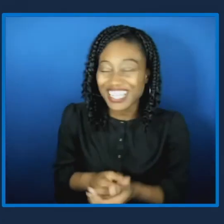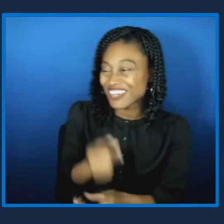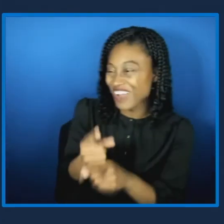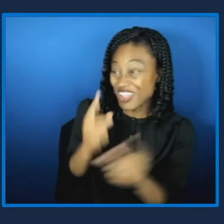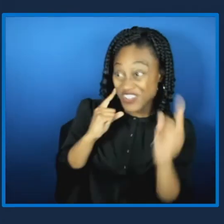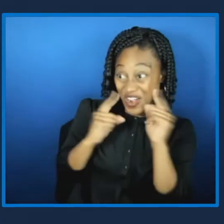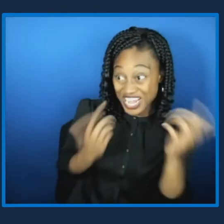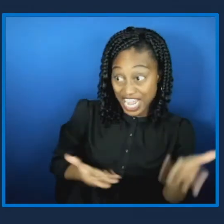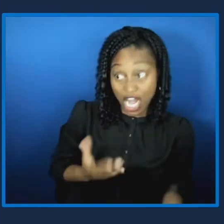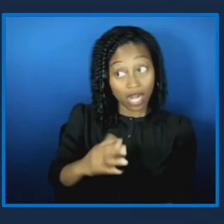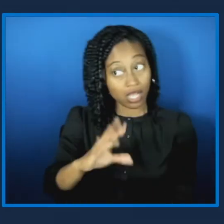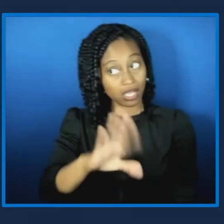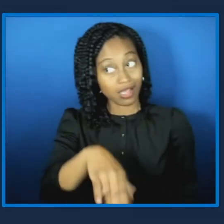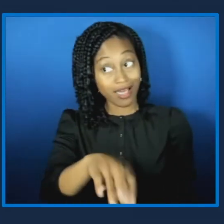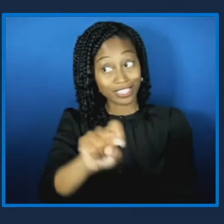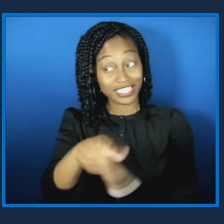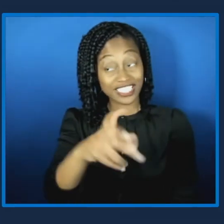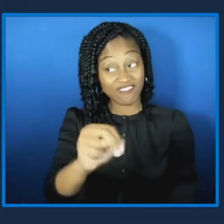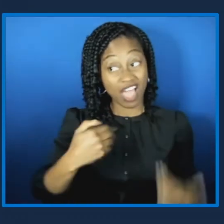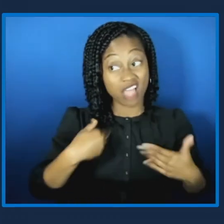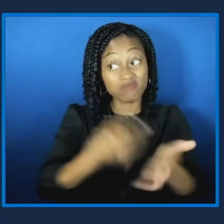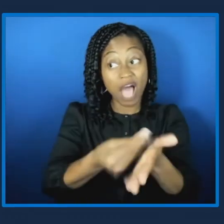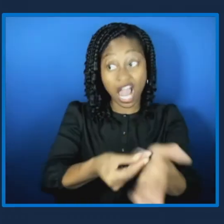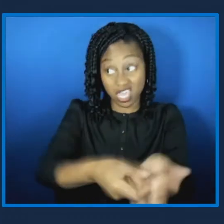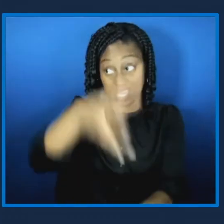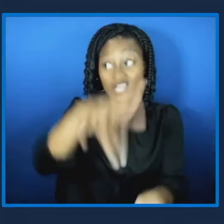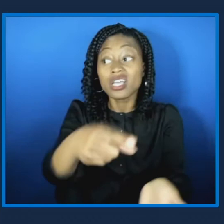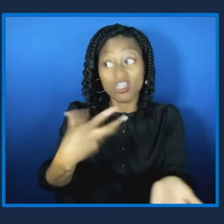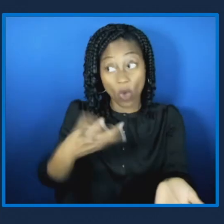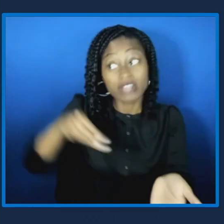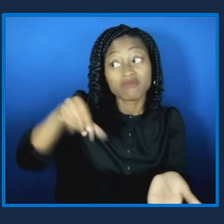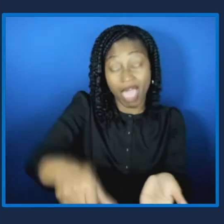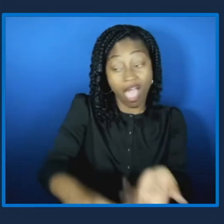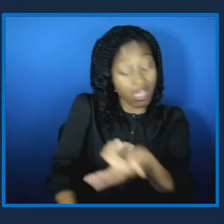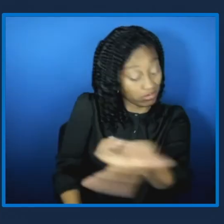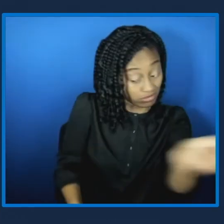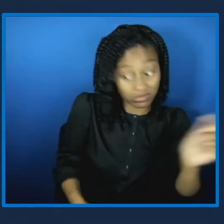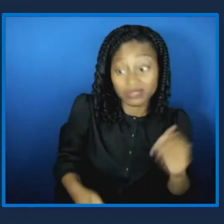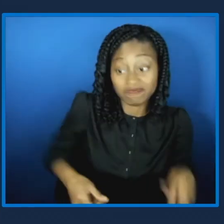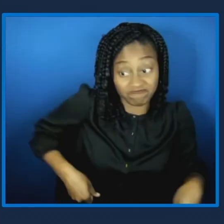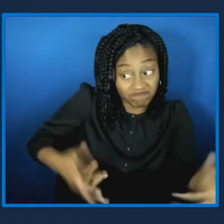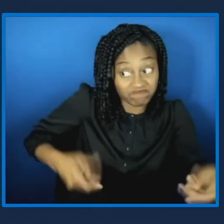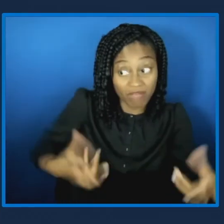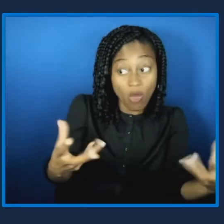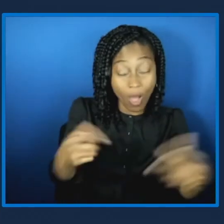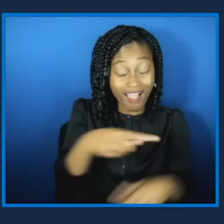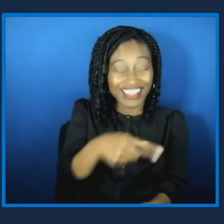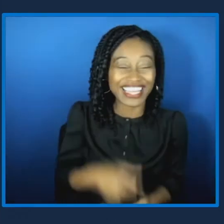I wanna spend it. He wants to spend that money. Well-- We're going for a beer after this.